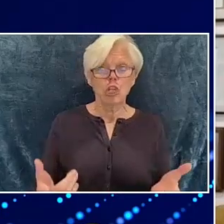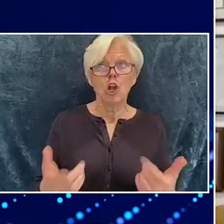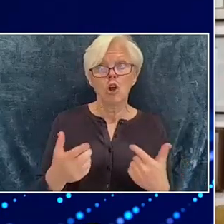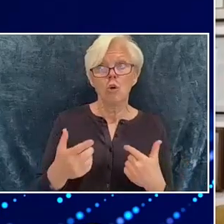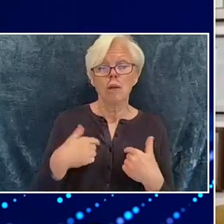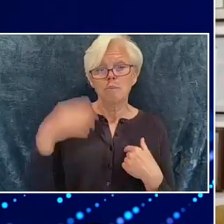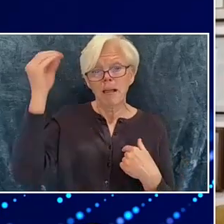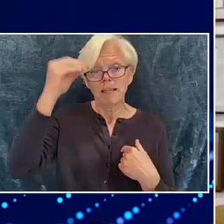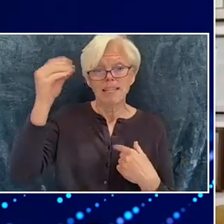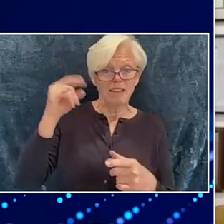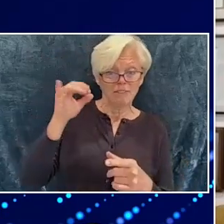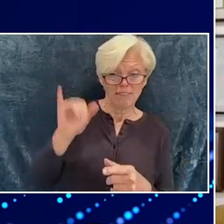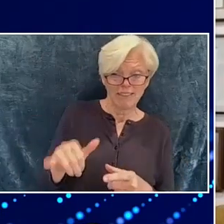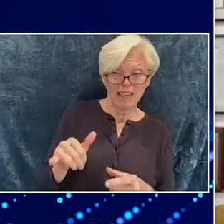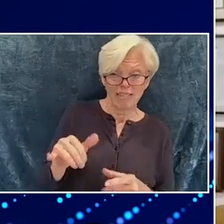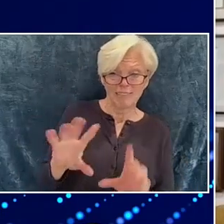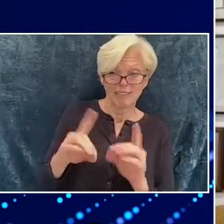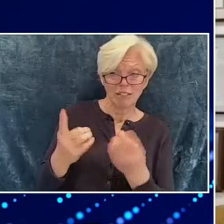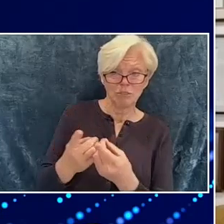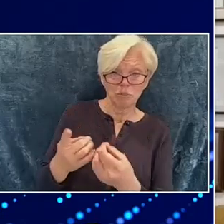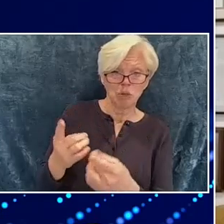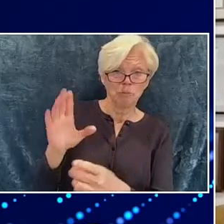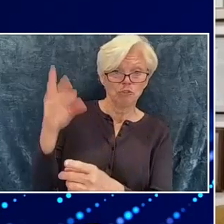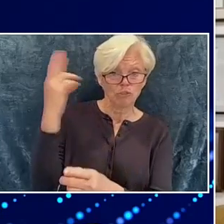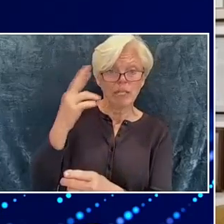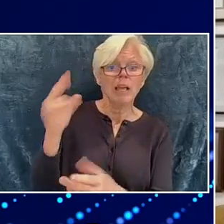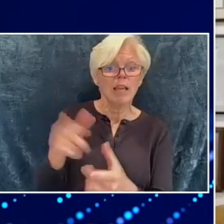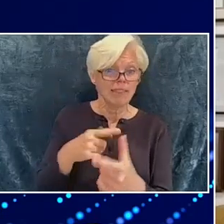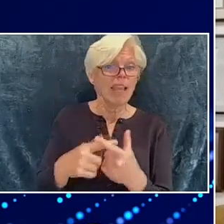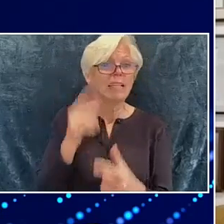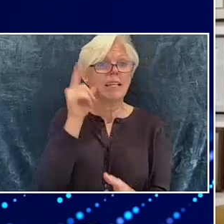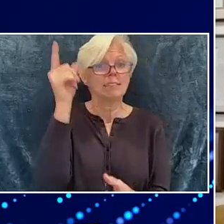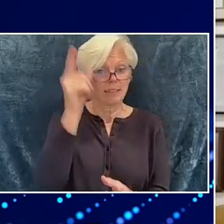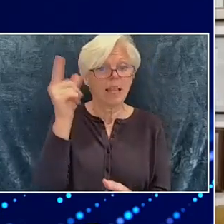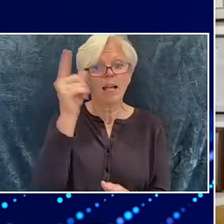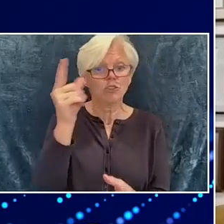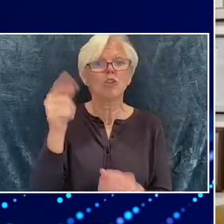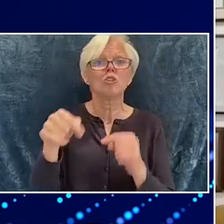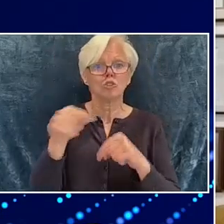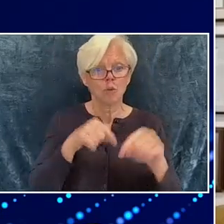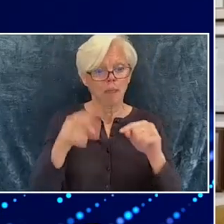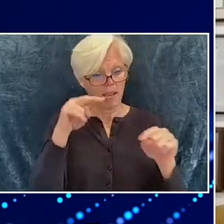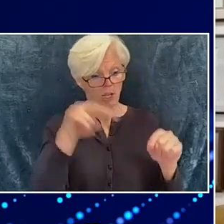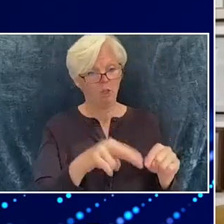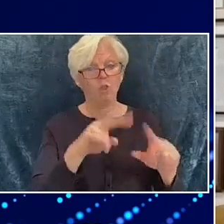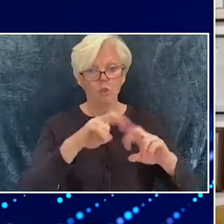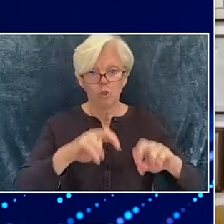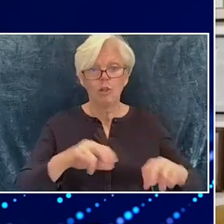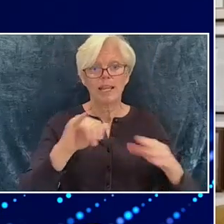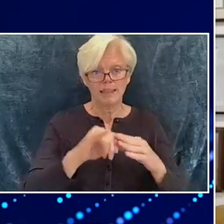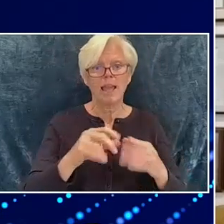reason, it would be very logical to go back and look at that exemption. Same thing for the 20 years.